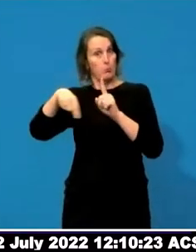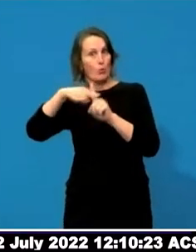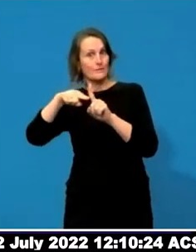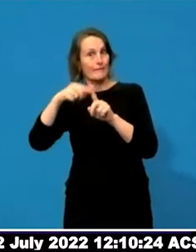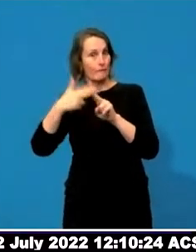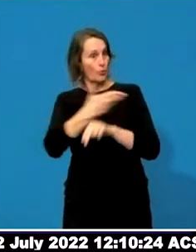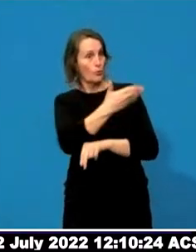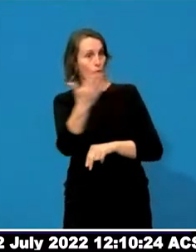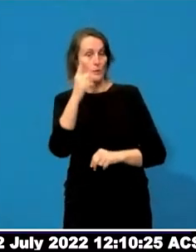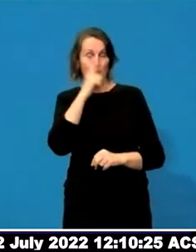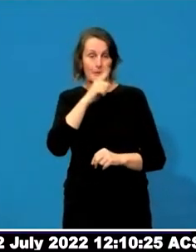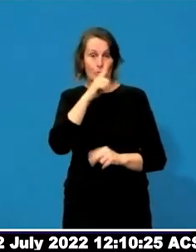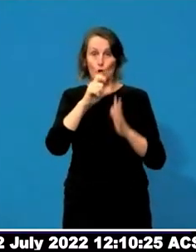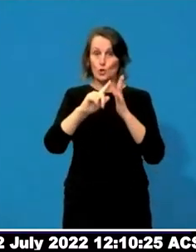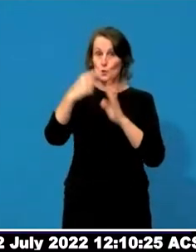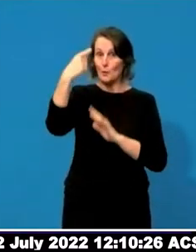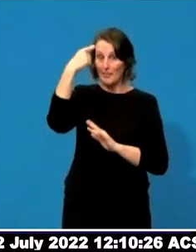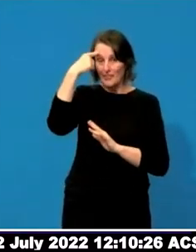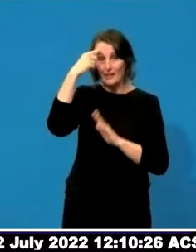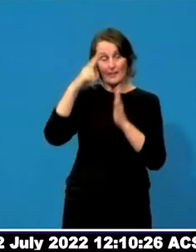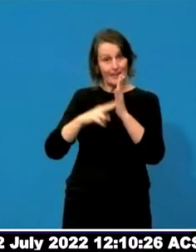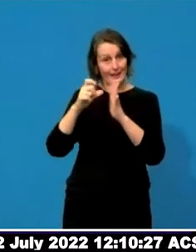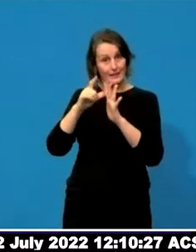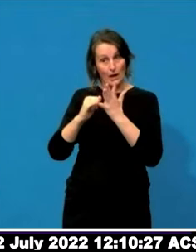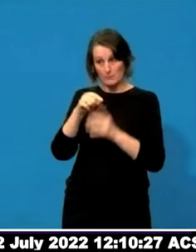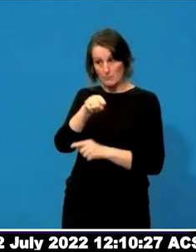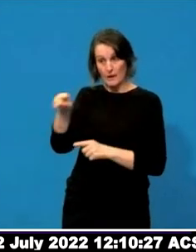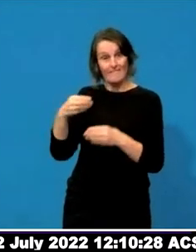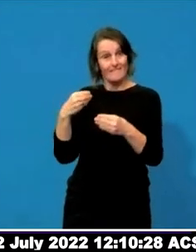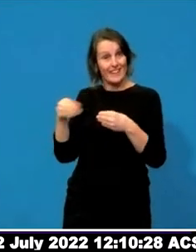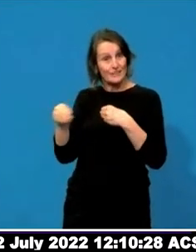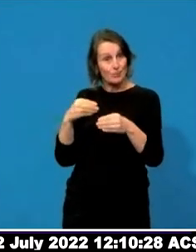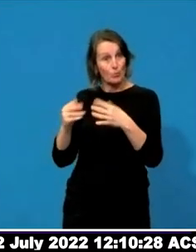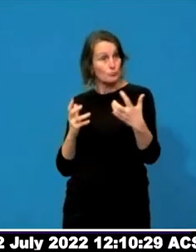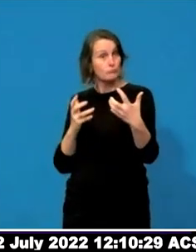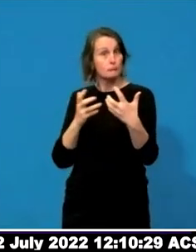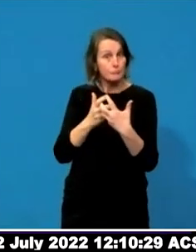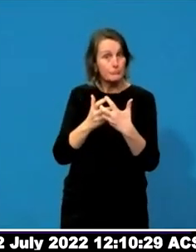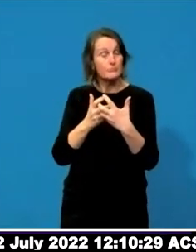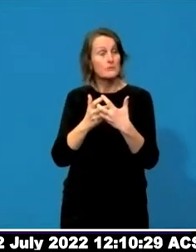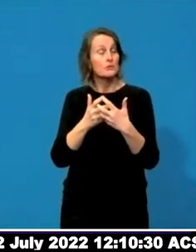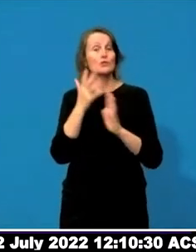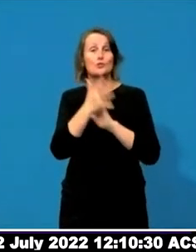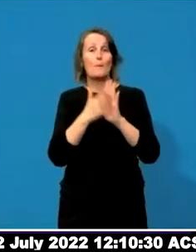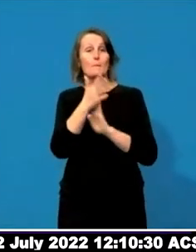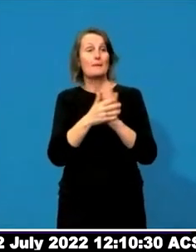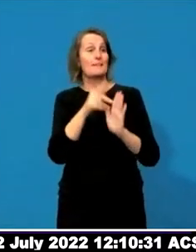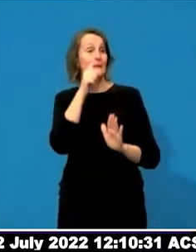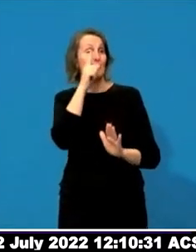do you think the NDIS has been flexible with participants being able to transition from inappropriate living arrangements